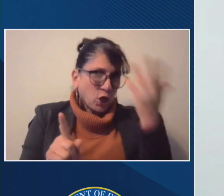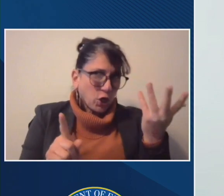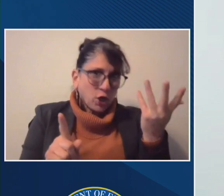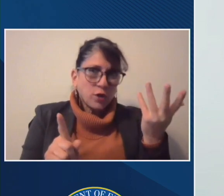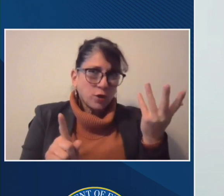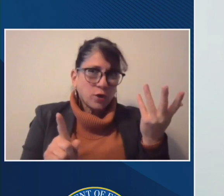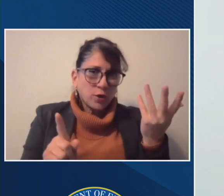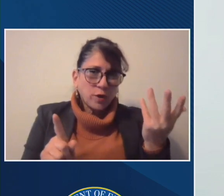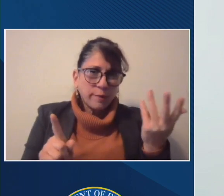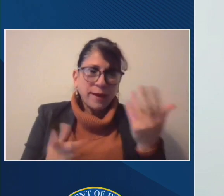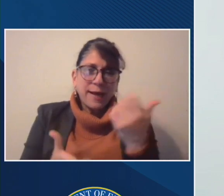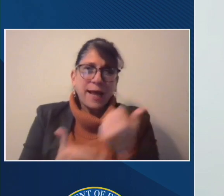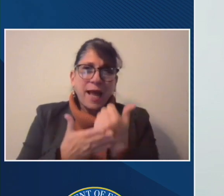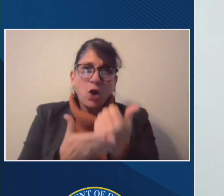discussion on your question, Joe.